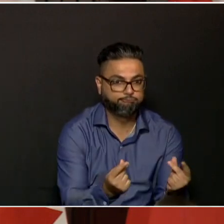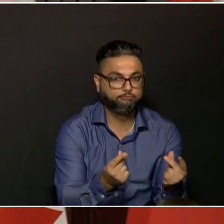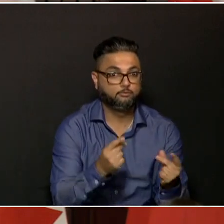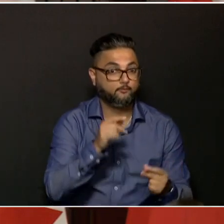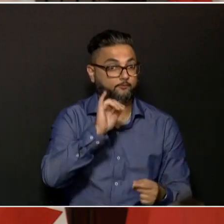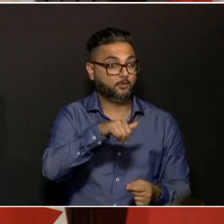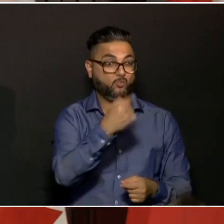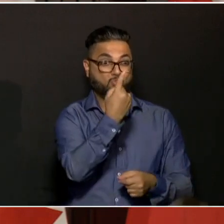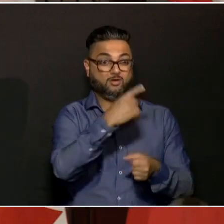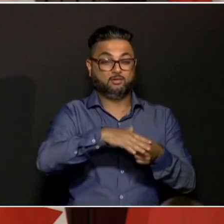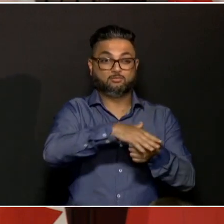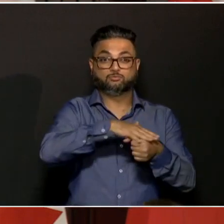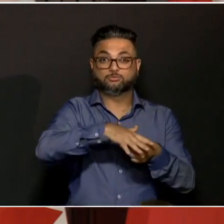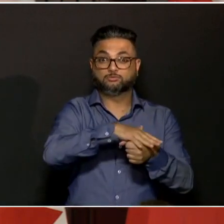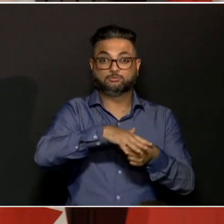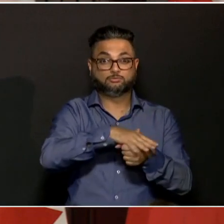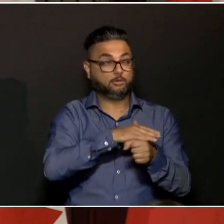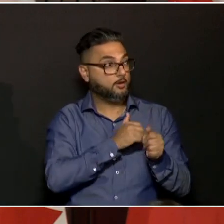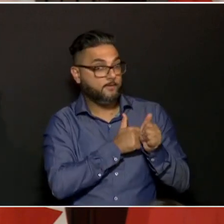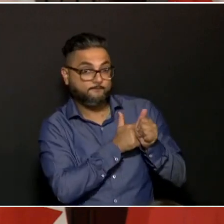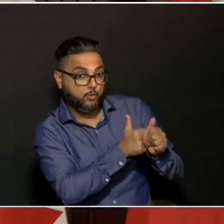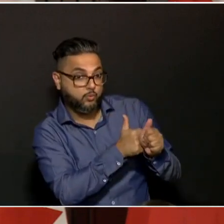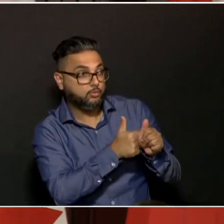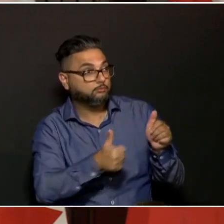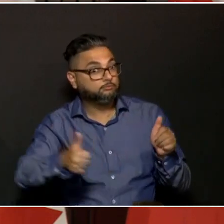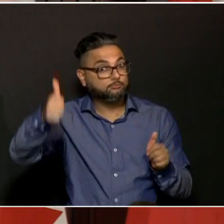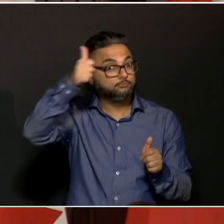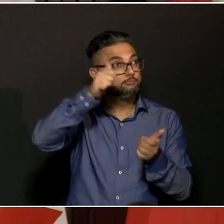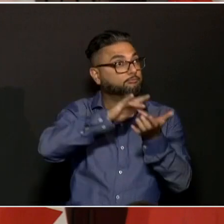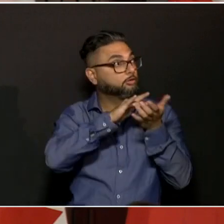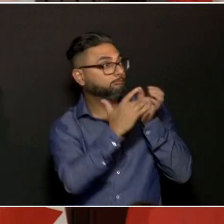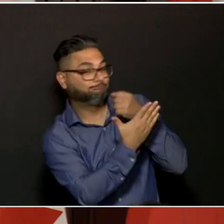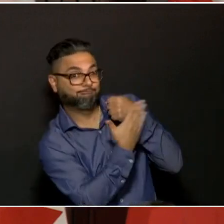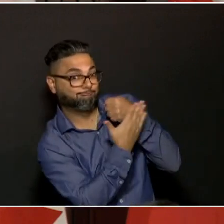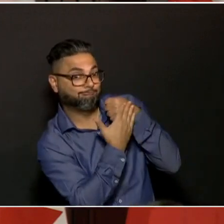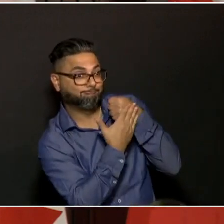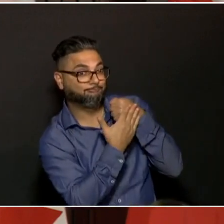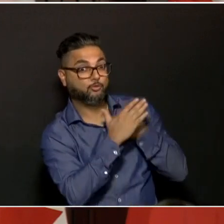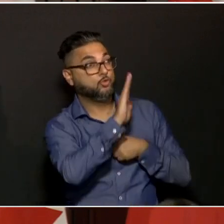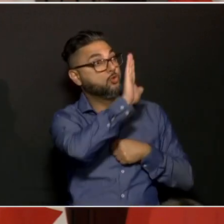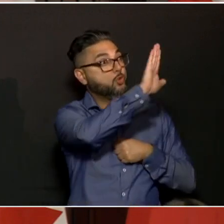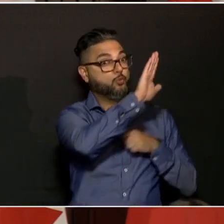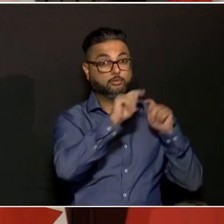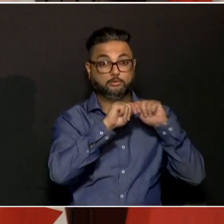and that is one of the areas we took advice from the chief medical officer of